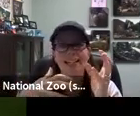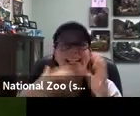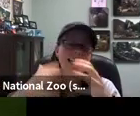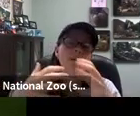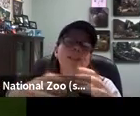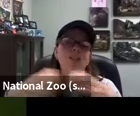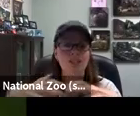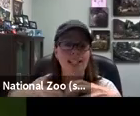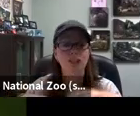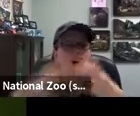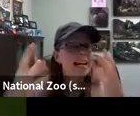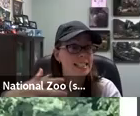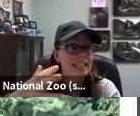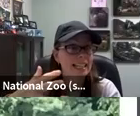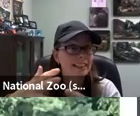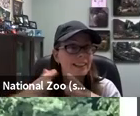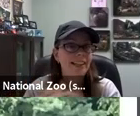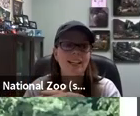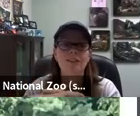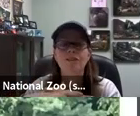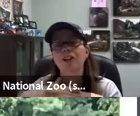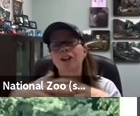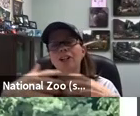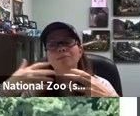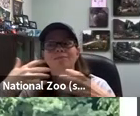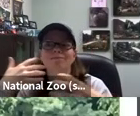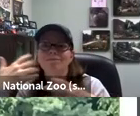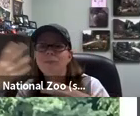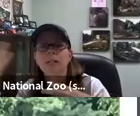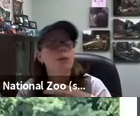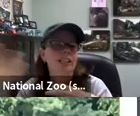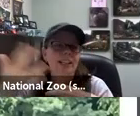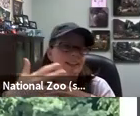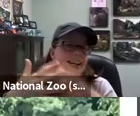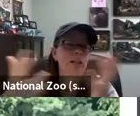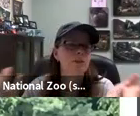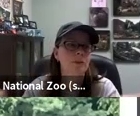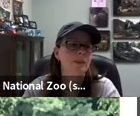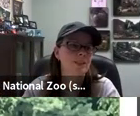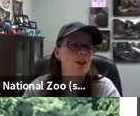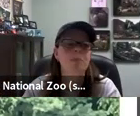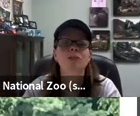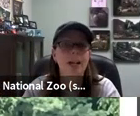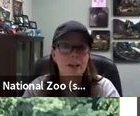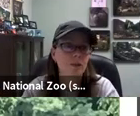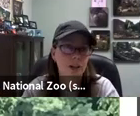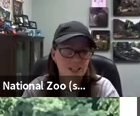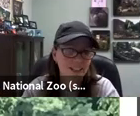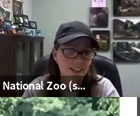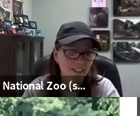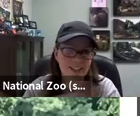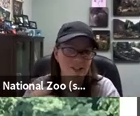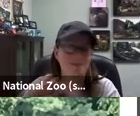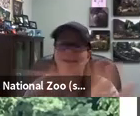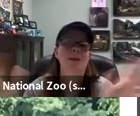an exhibit that looks like a grassland if you're gonna put in an animal from the tropical